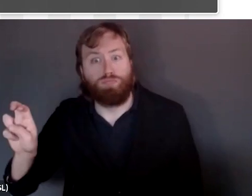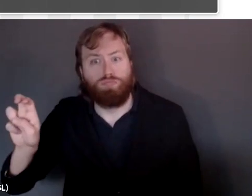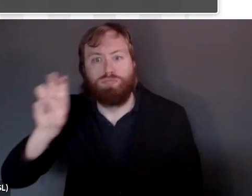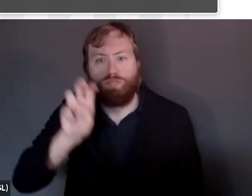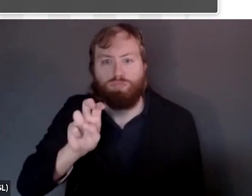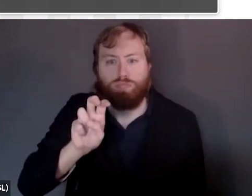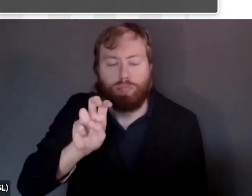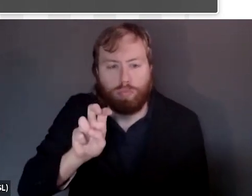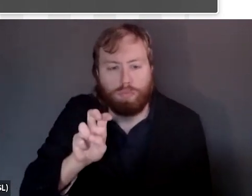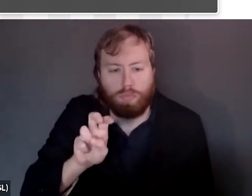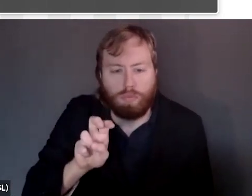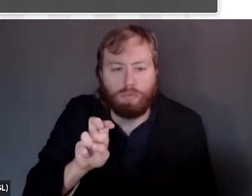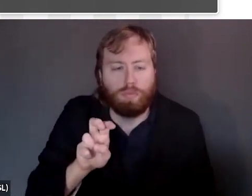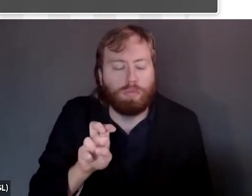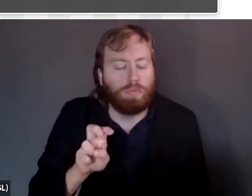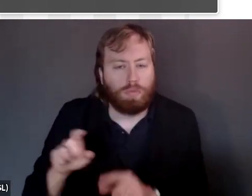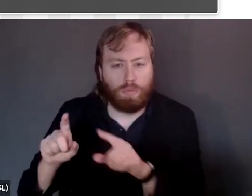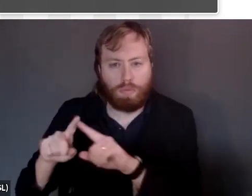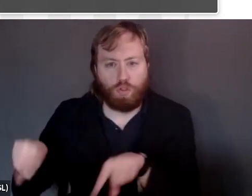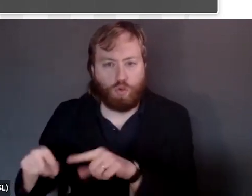Trip 8 starting at 1:16 PM,